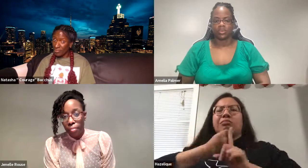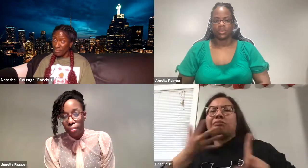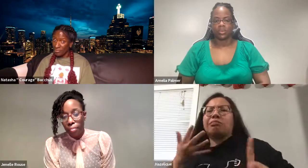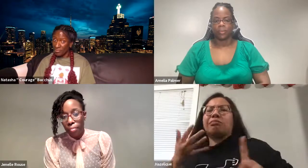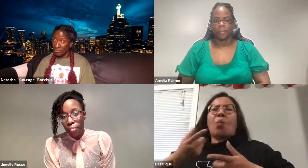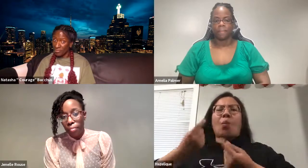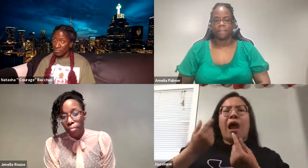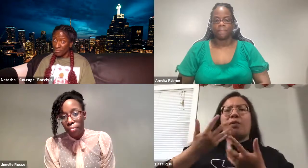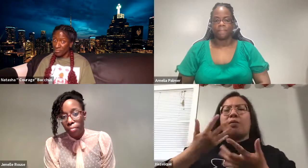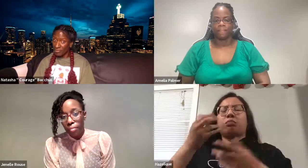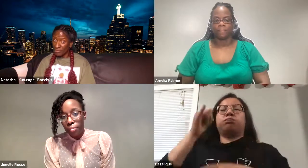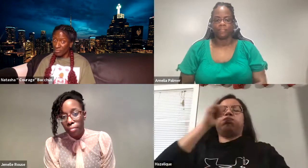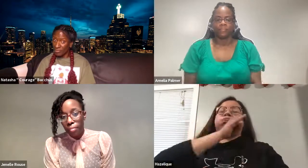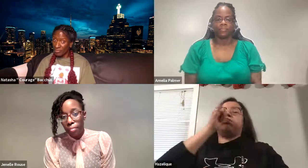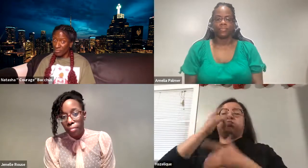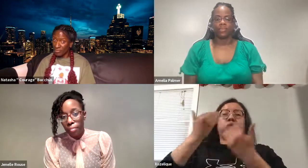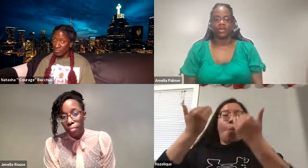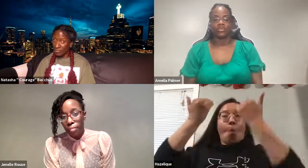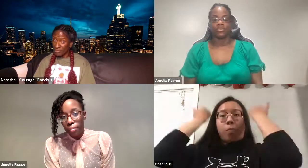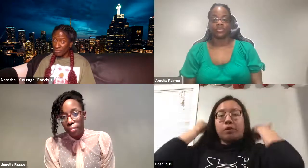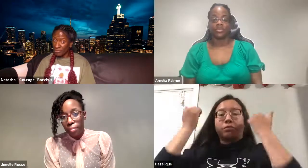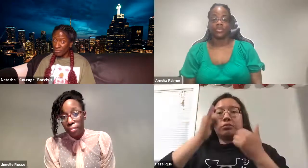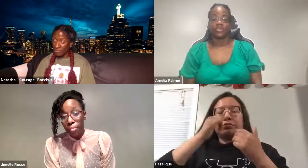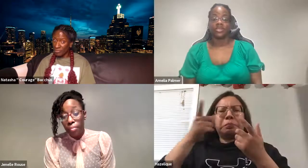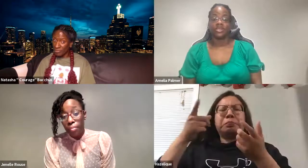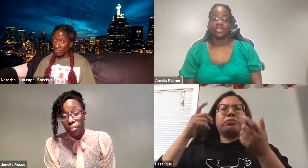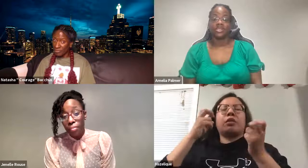was quite meaningful and learning about all the meaning of the language and the words it was quite